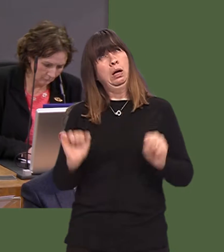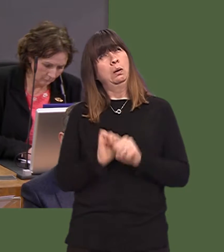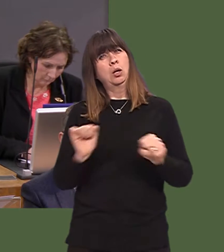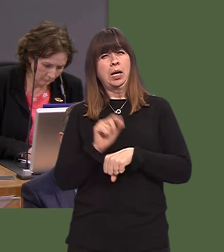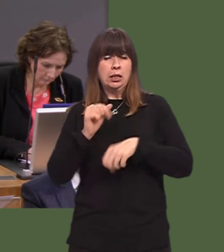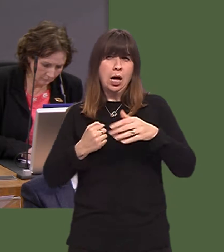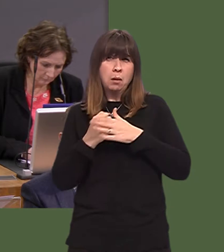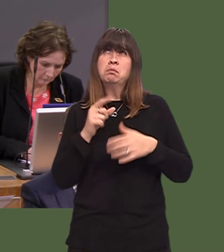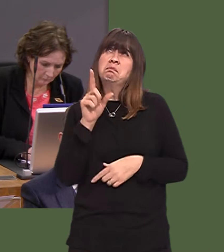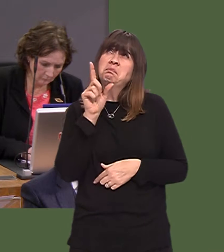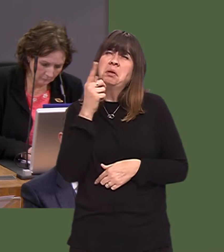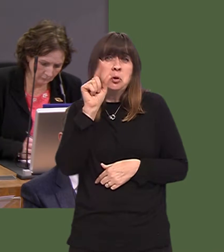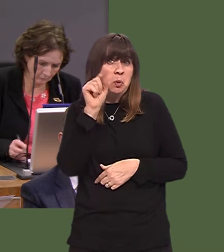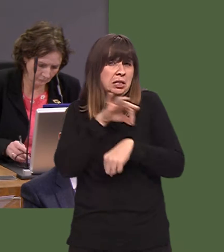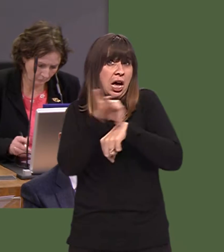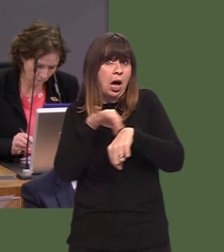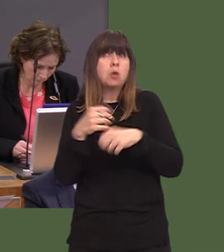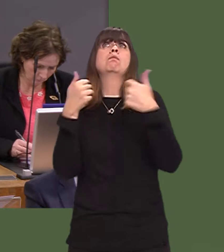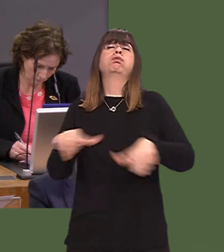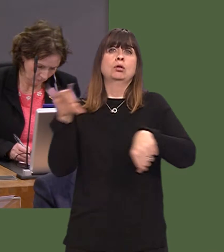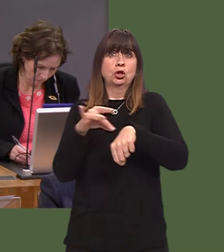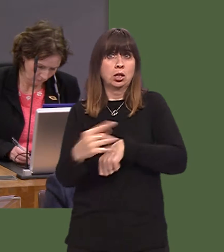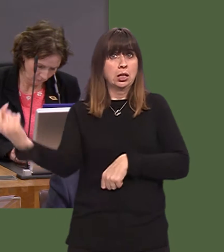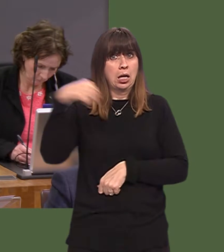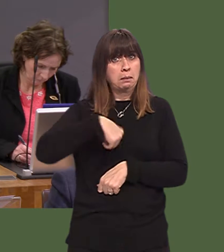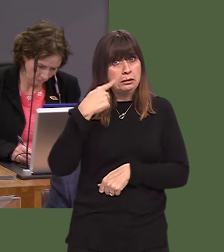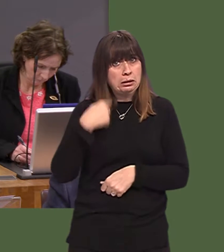up to 20 hours for a visit, which is clearly unacceptable.